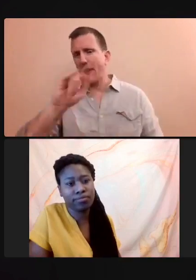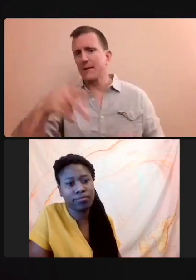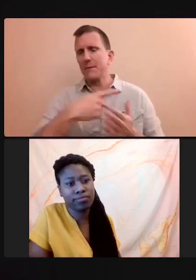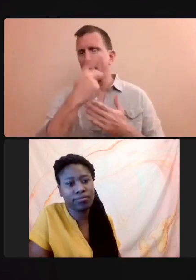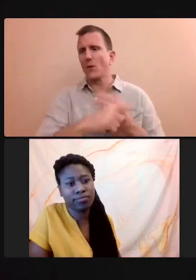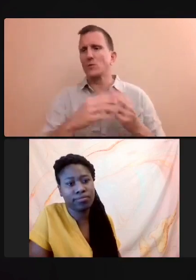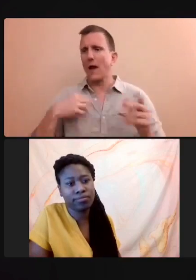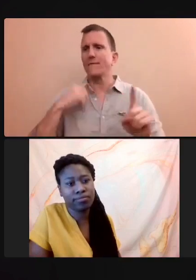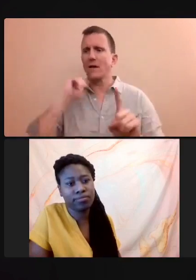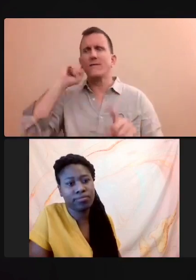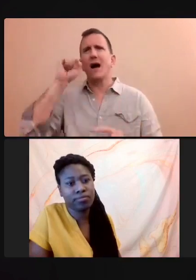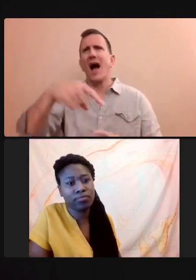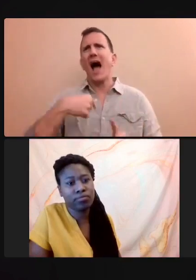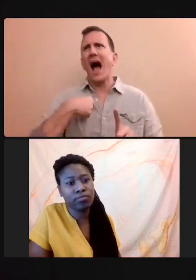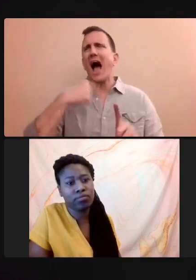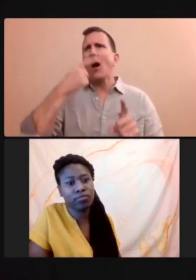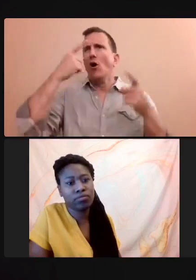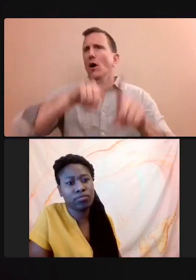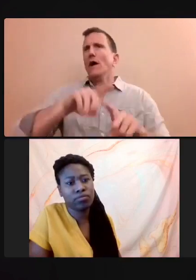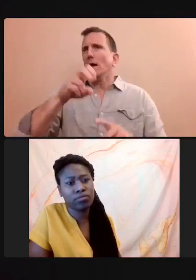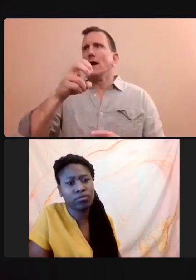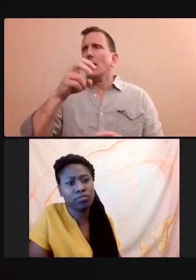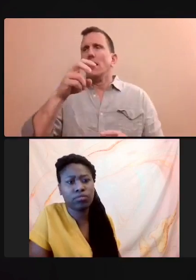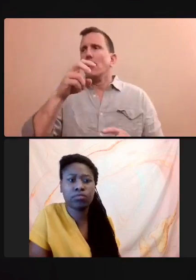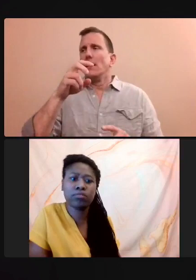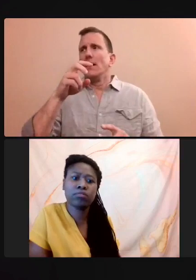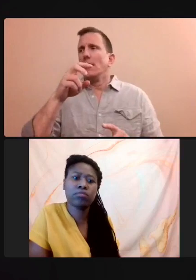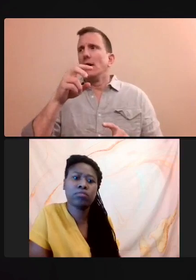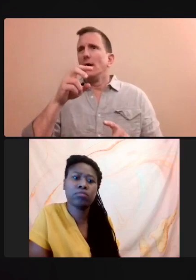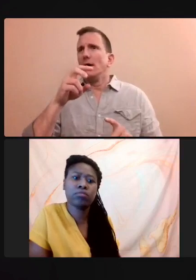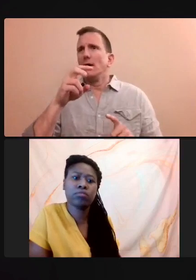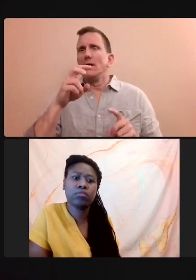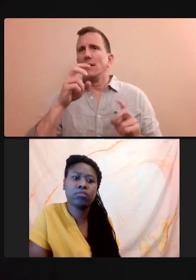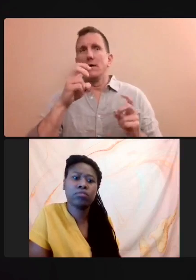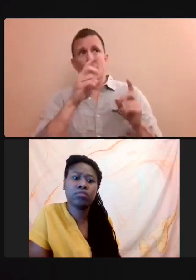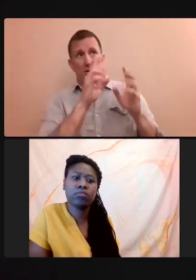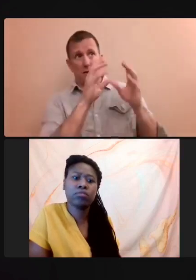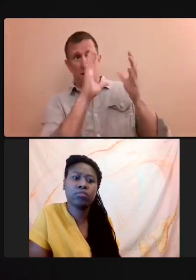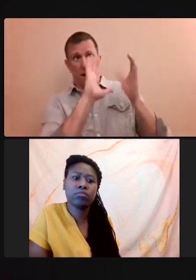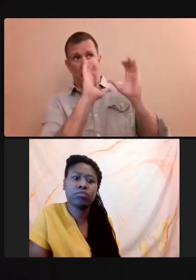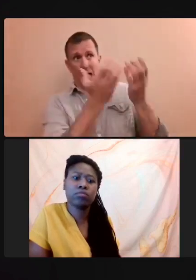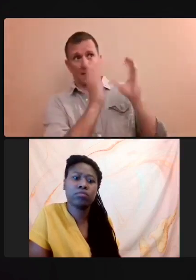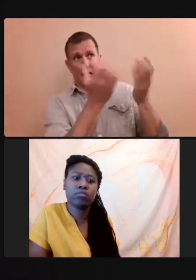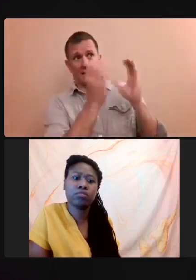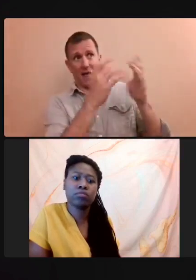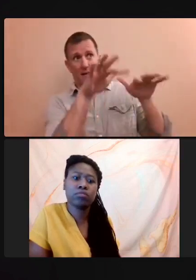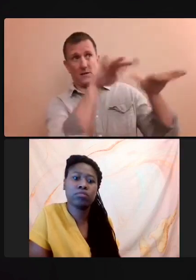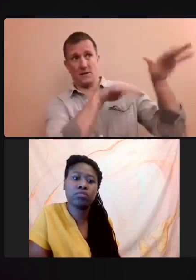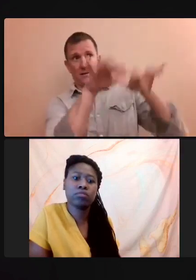If I'm a hearing person and I didn't know anything about deaf culture, I don't know what's right and wrong from cultural perspective.